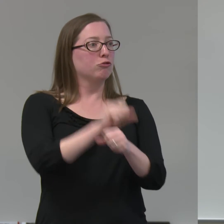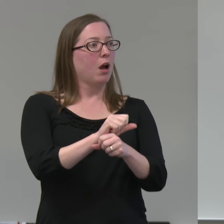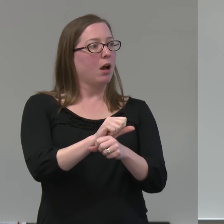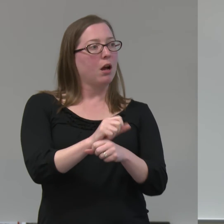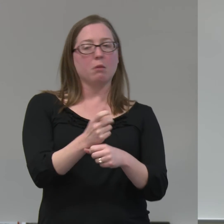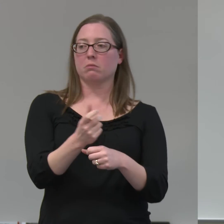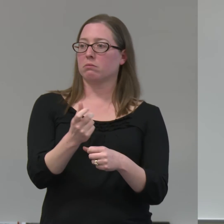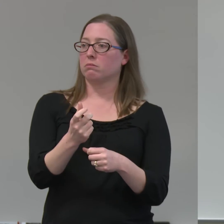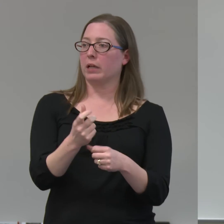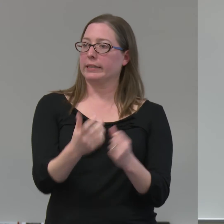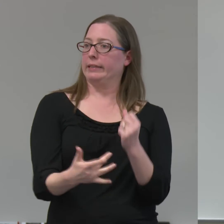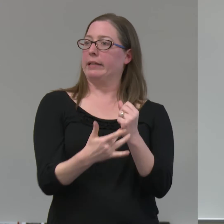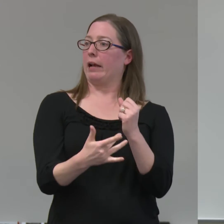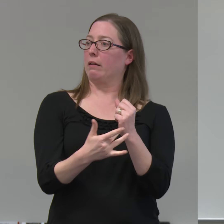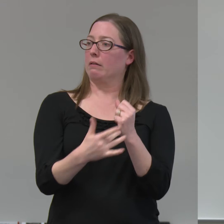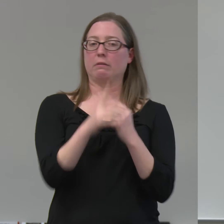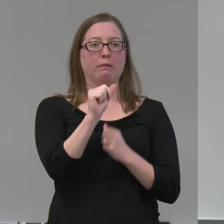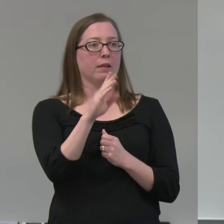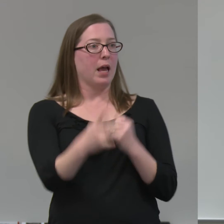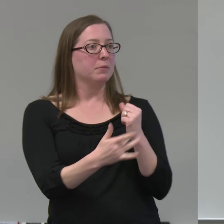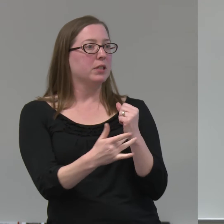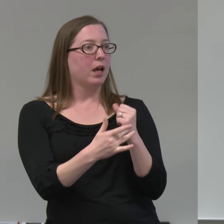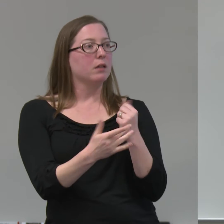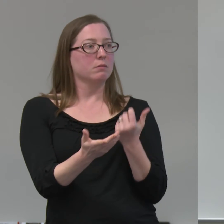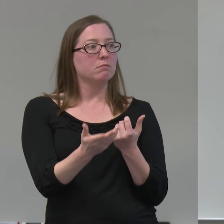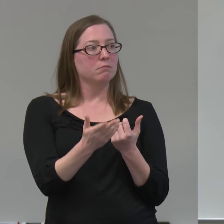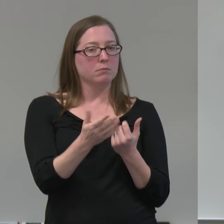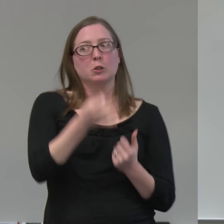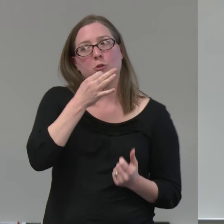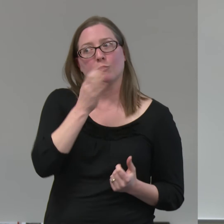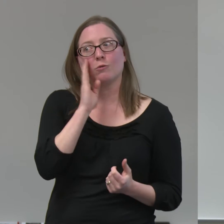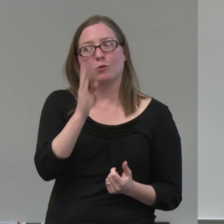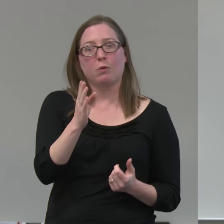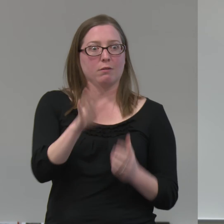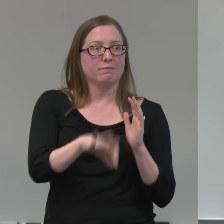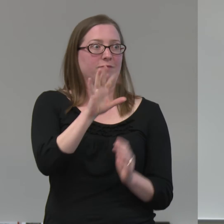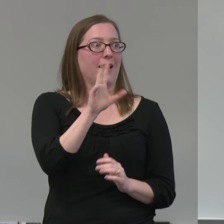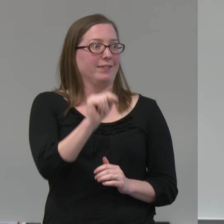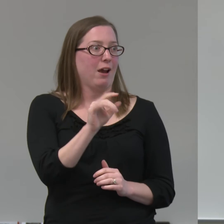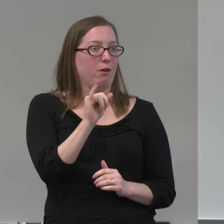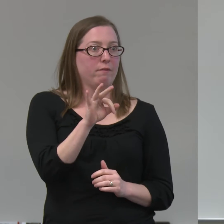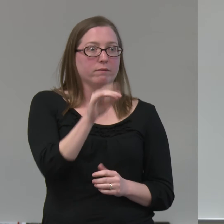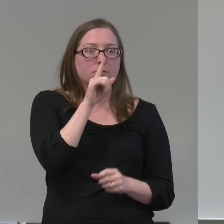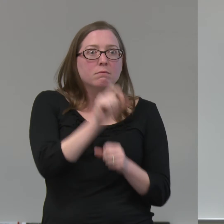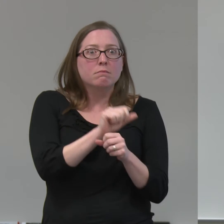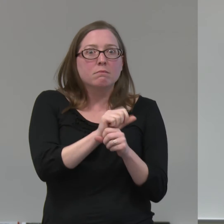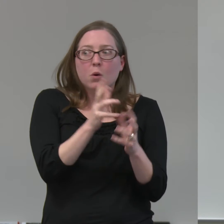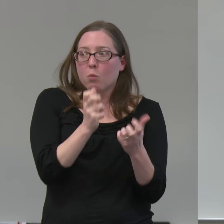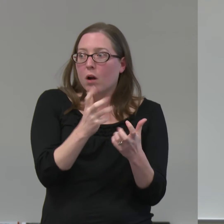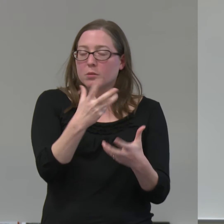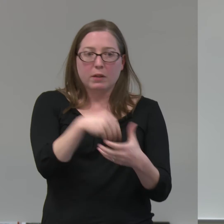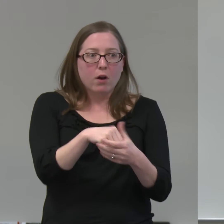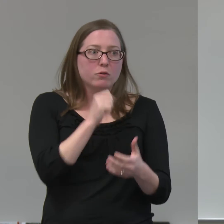You will find out whether or not it's what you want to do, and, personally, I look very favorably on students